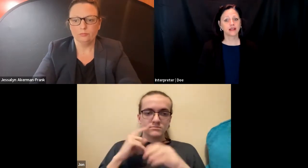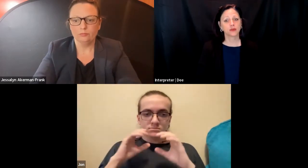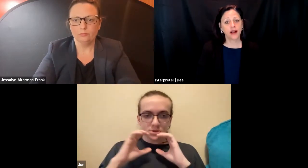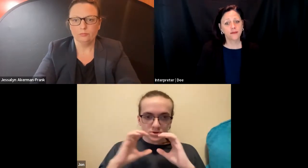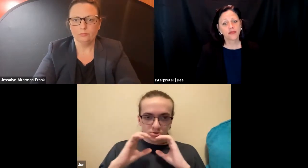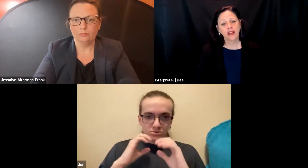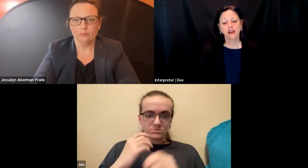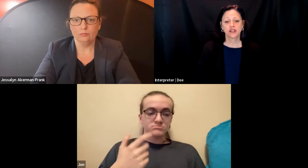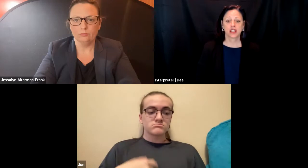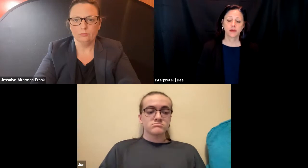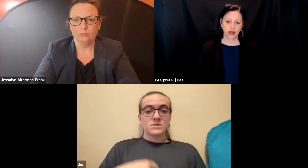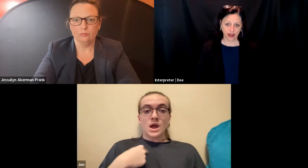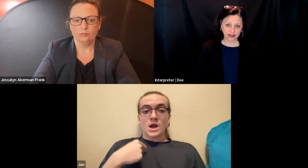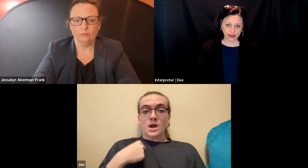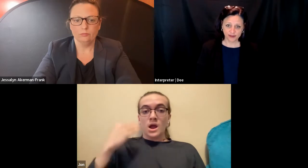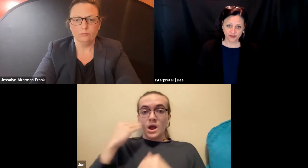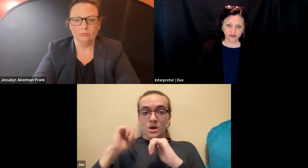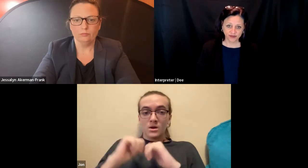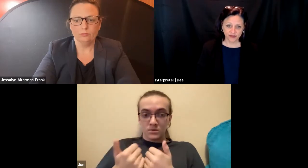Because my vision is a bit blurry, it's hard to say -- it's hard to notice the environment so I use ProTactile for that purpose.